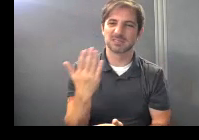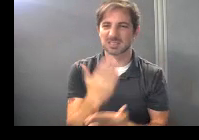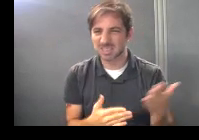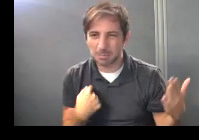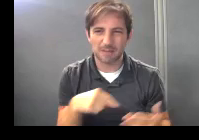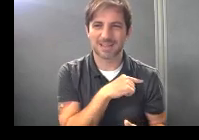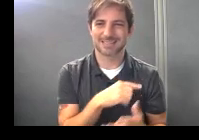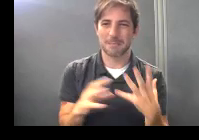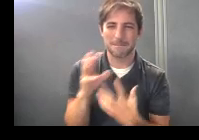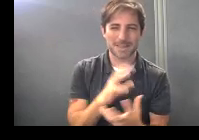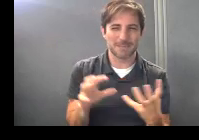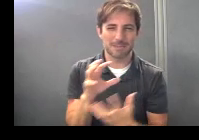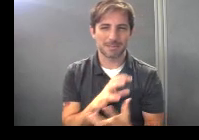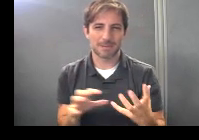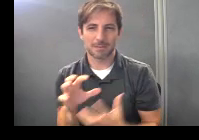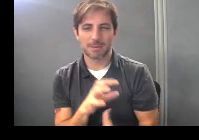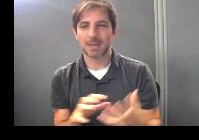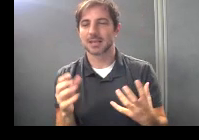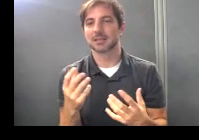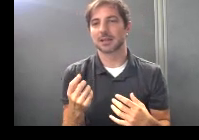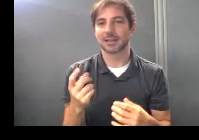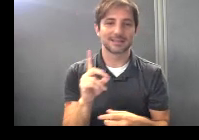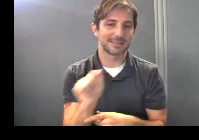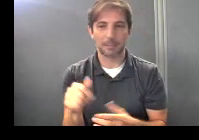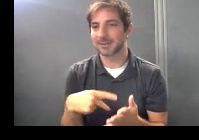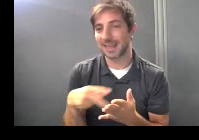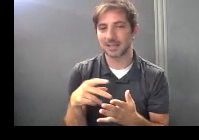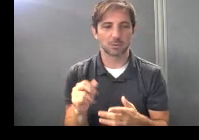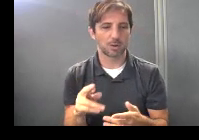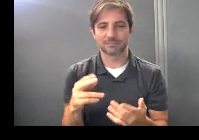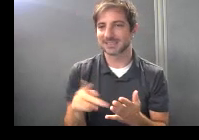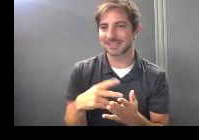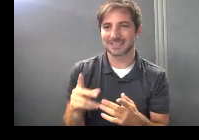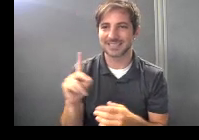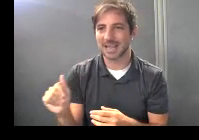I MIGHT SAY DISABLED DANCE OR DANCER OR DISABLED ARTIST.